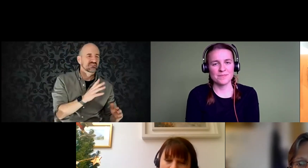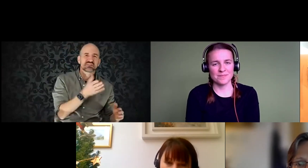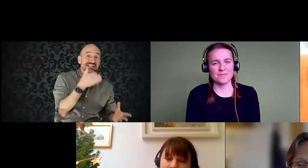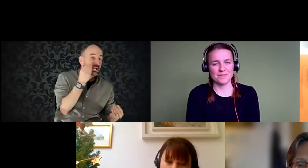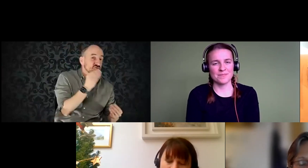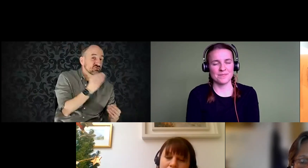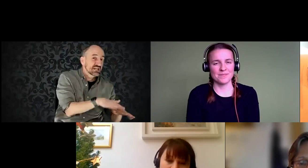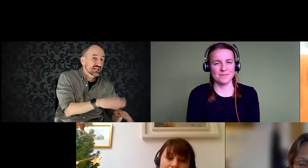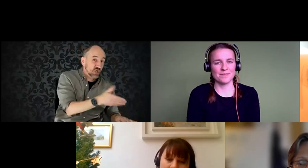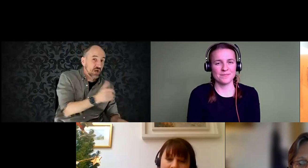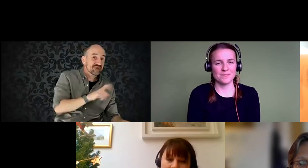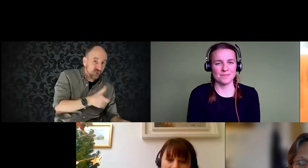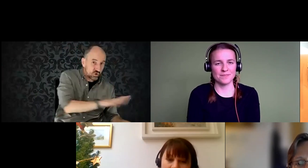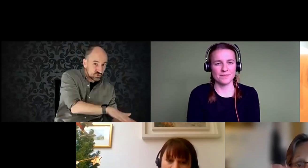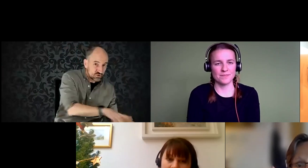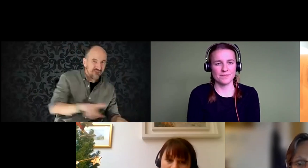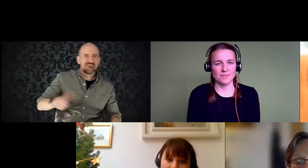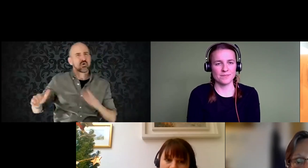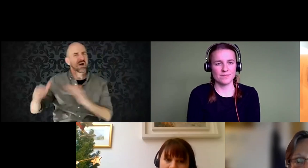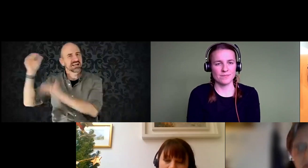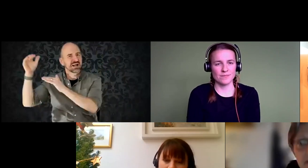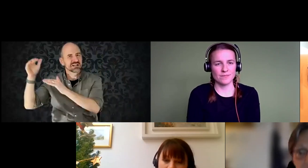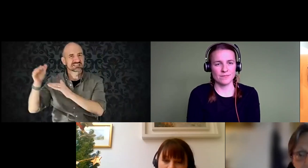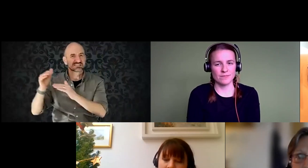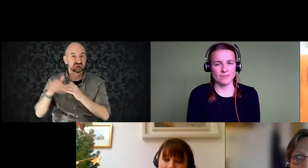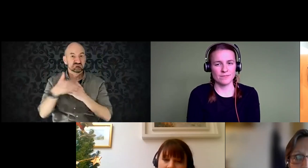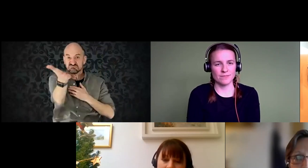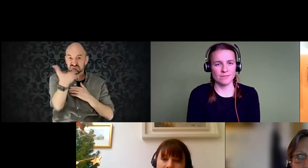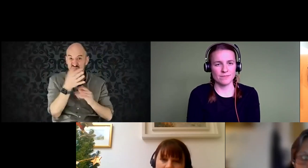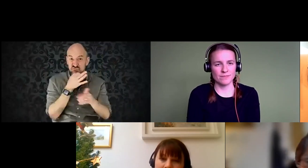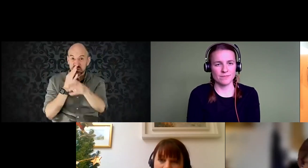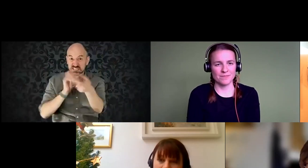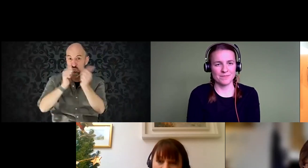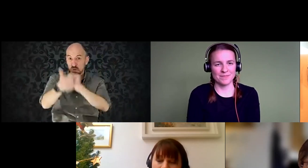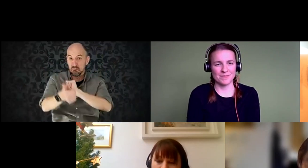Dominique, so I better allow her the floor. Sorry, it is very last-minute. The